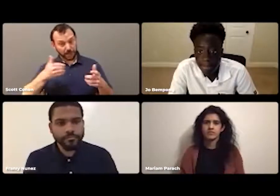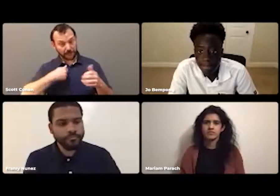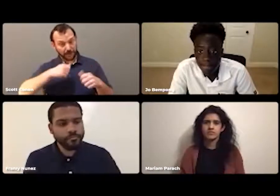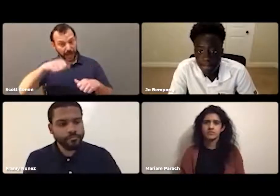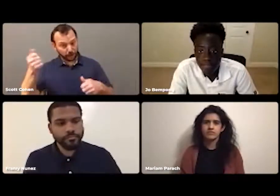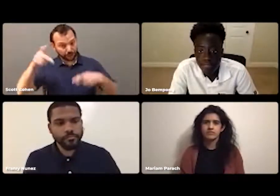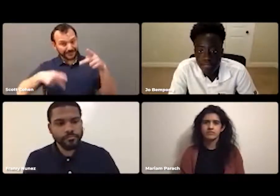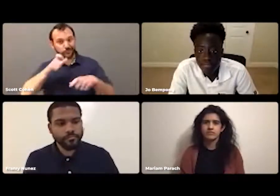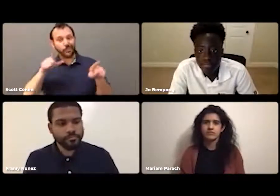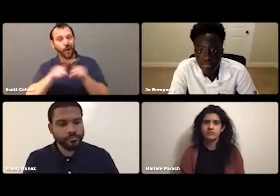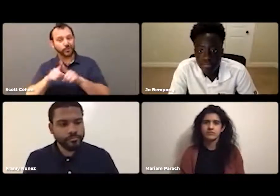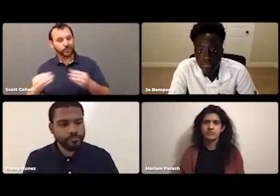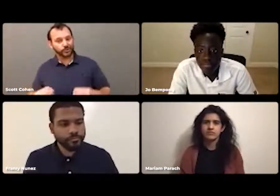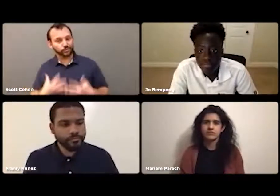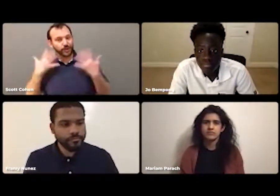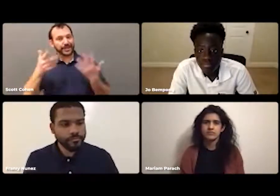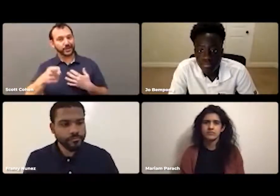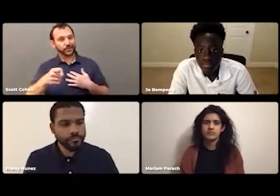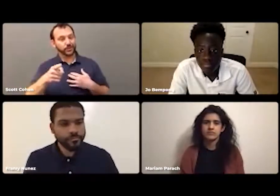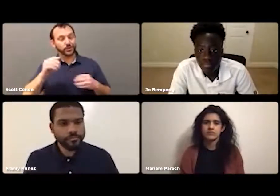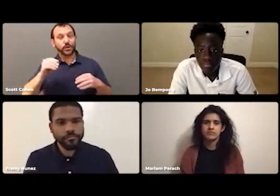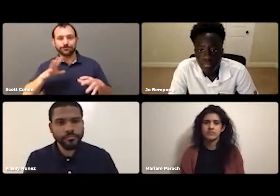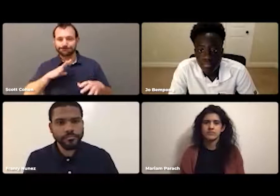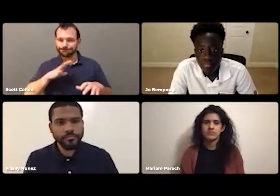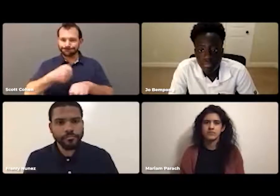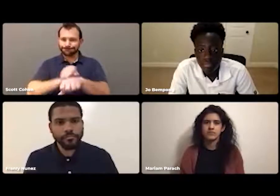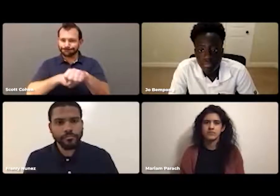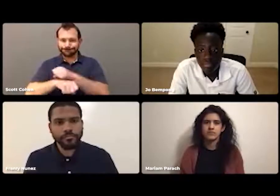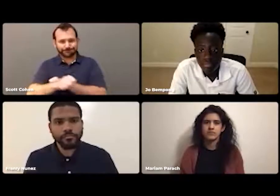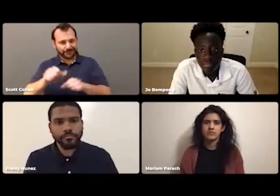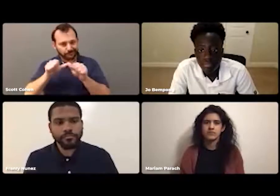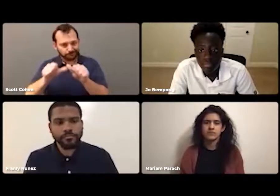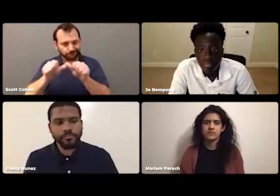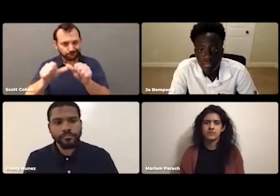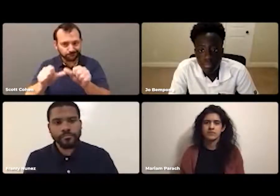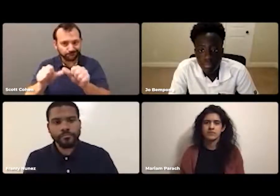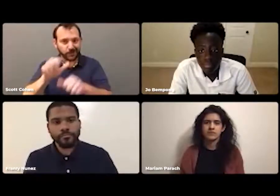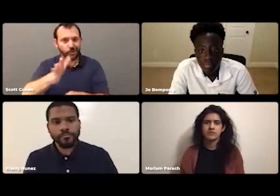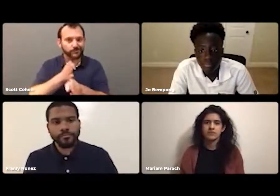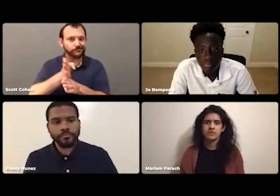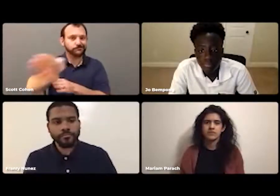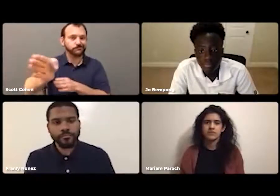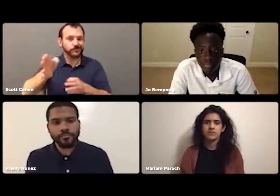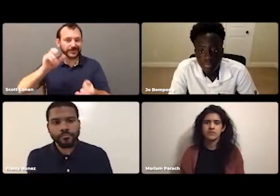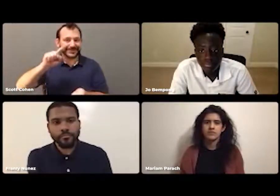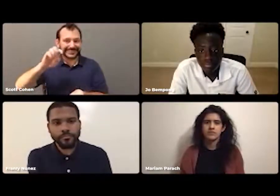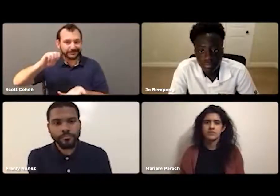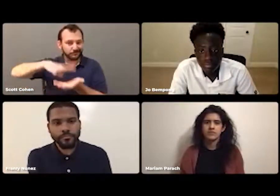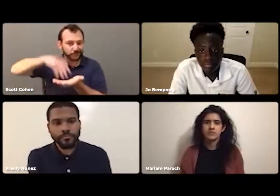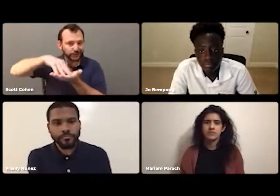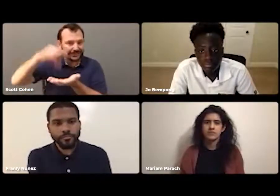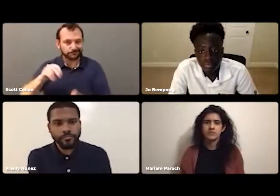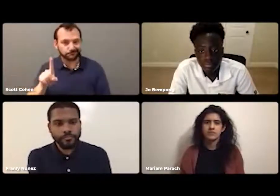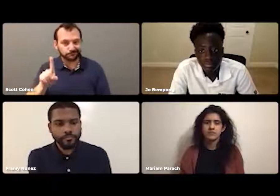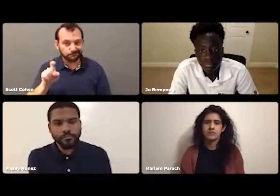OK, besides those inspirations, is there anyone else that inspired you, motivated you, to